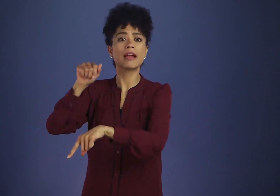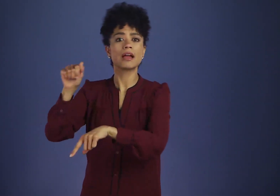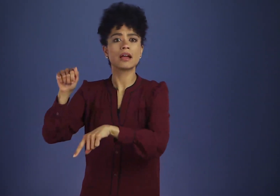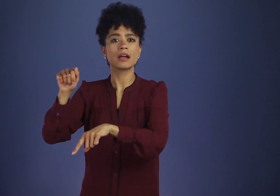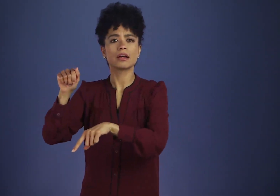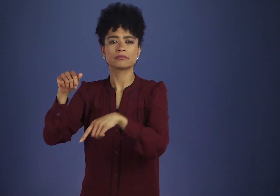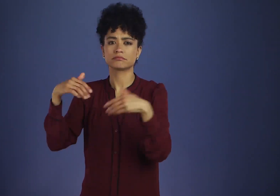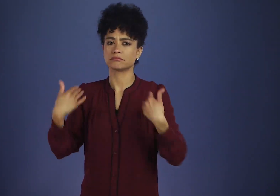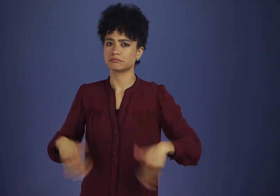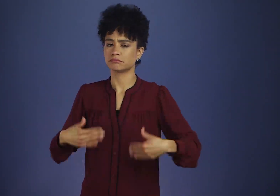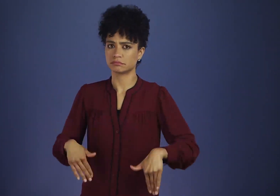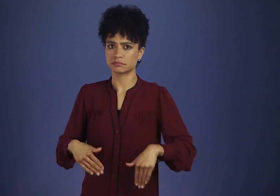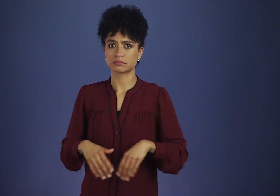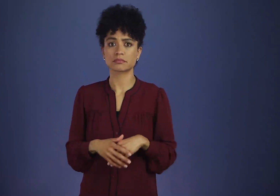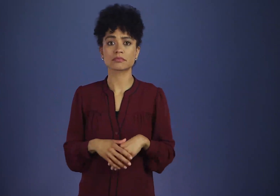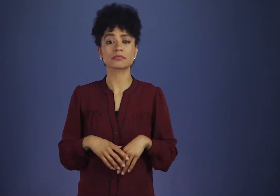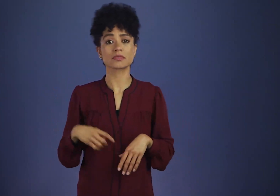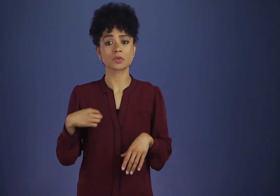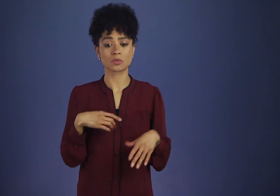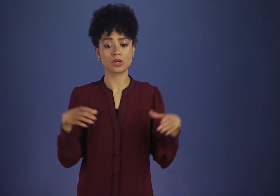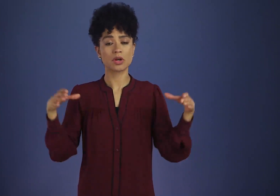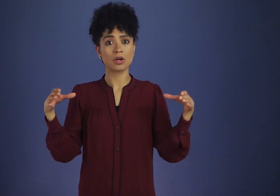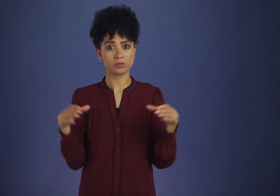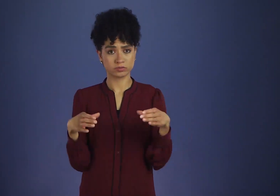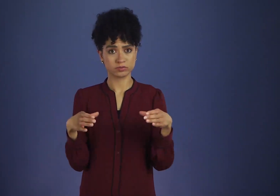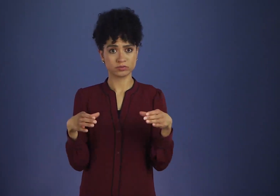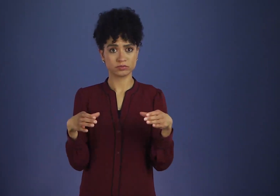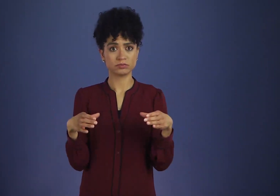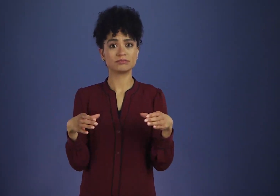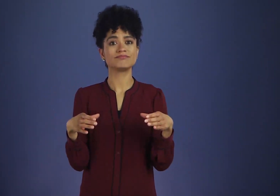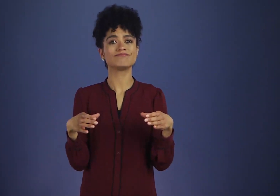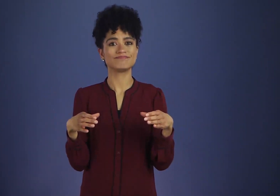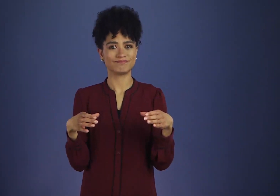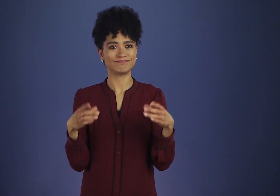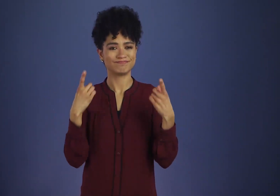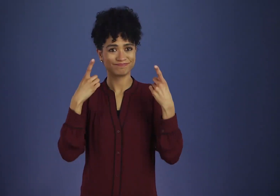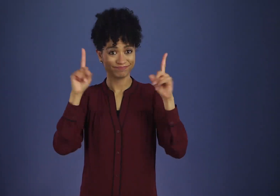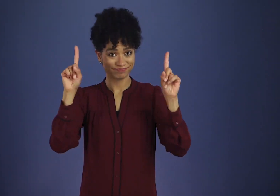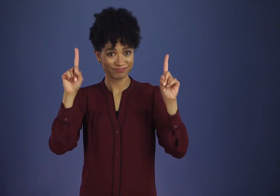Our lives, the lives of all to come, depend squarely upon it.